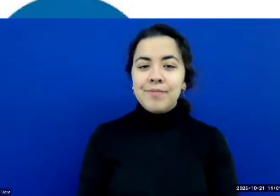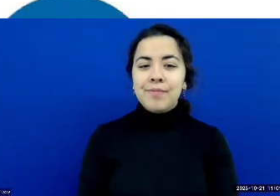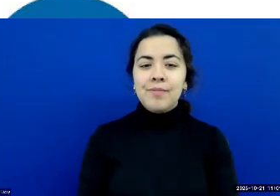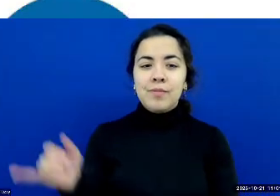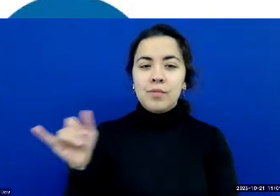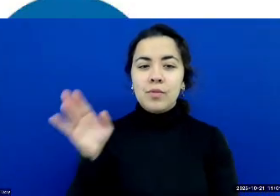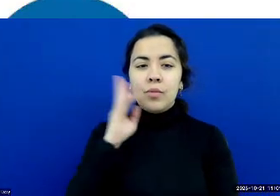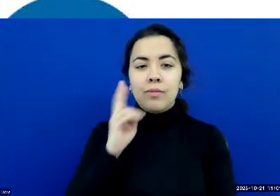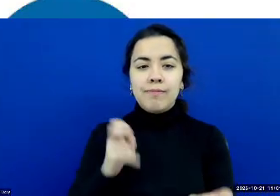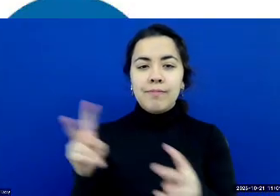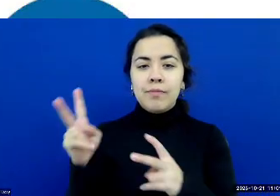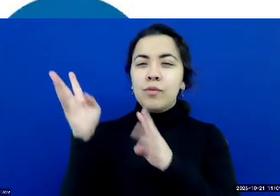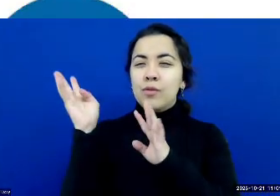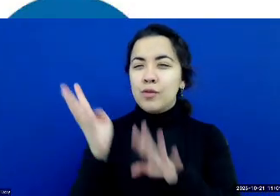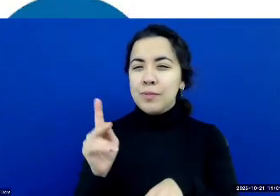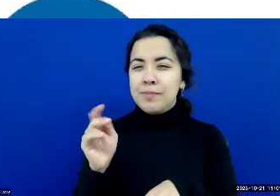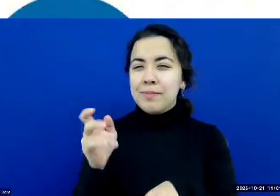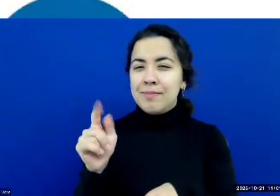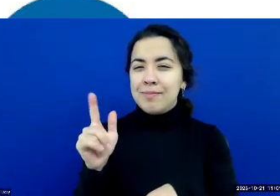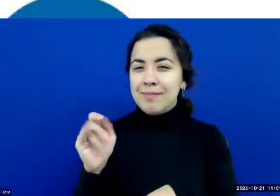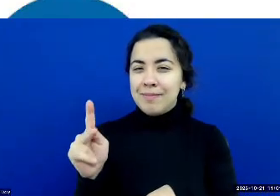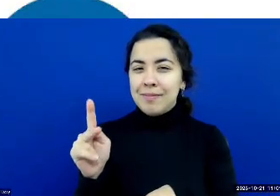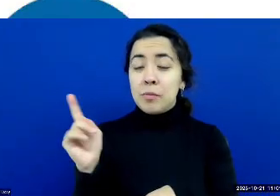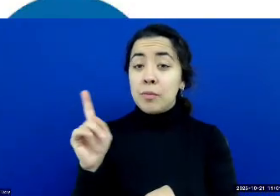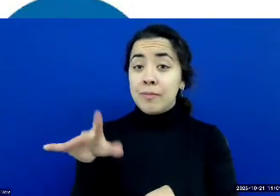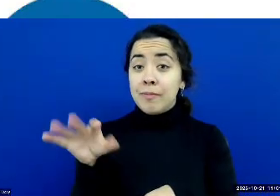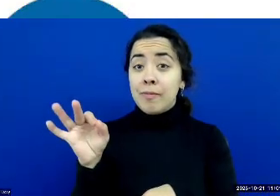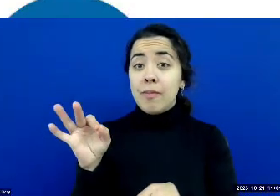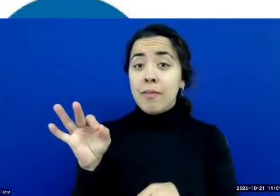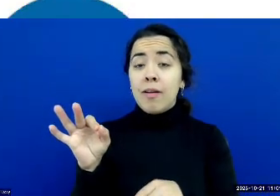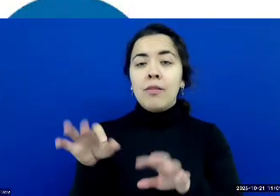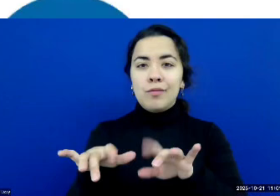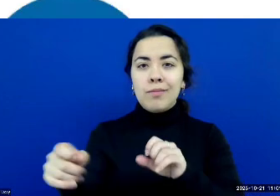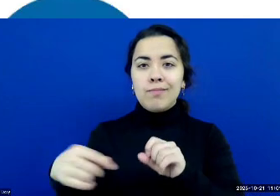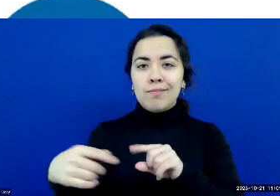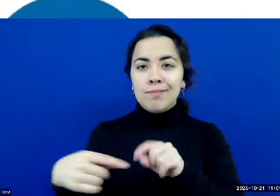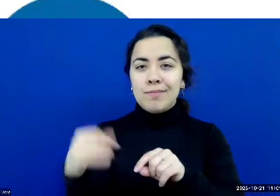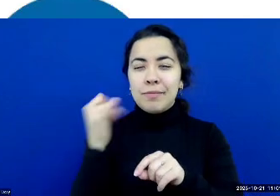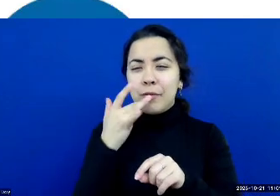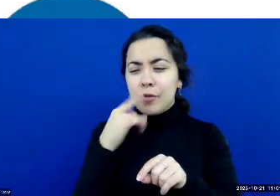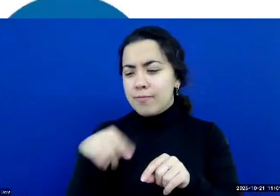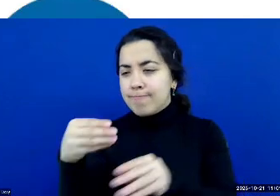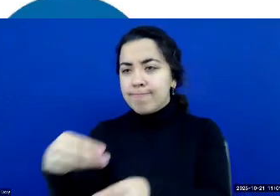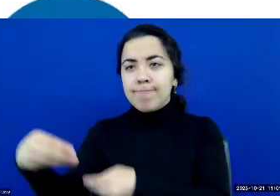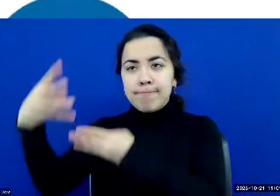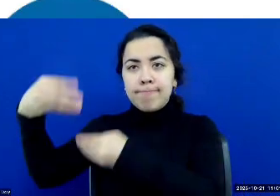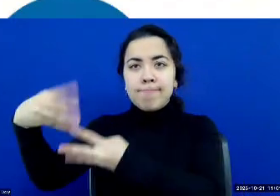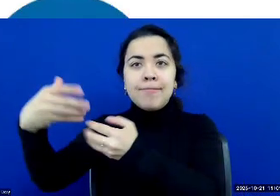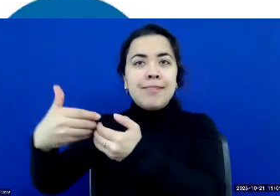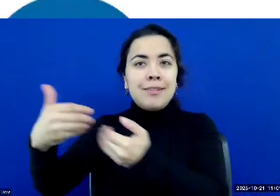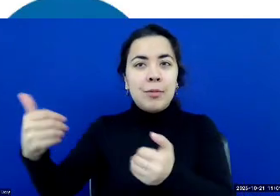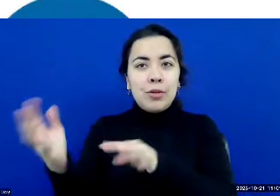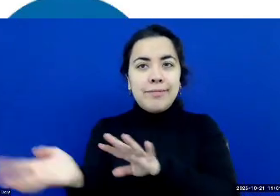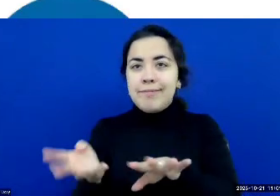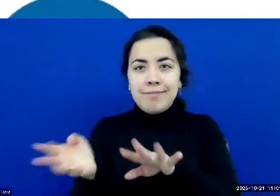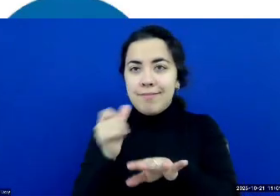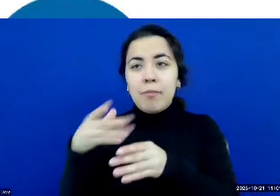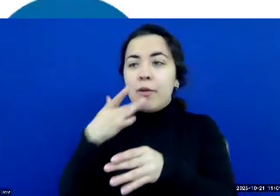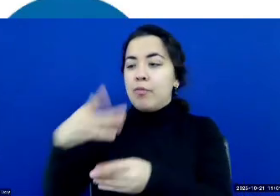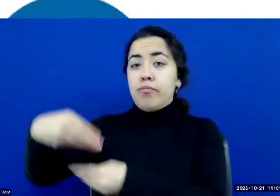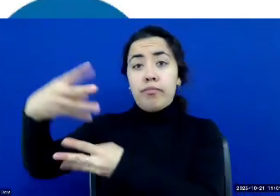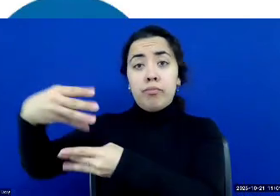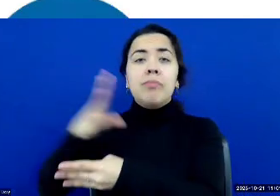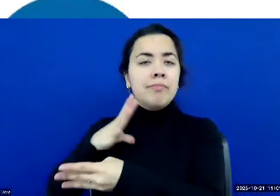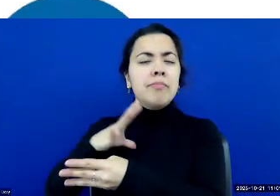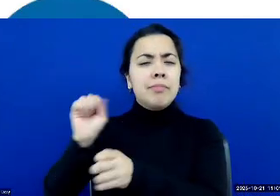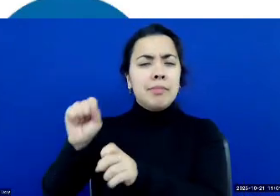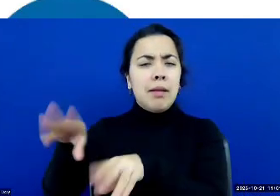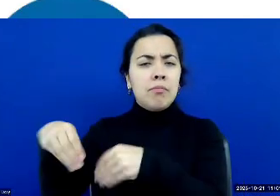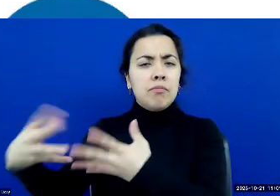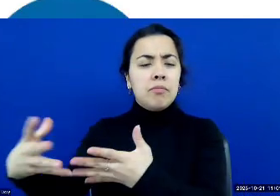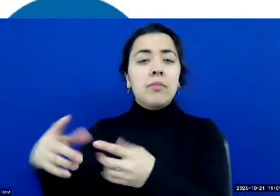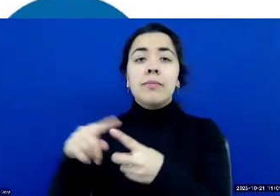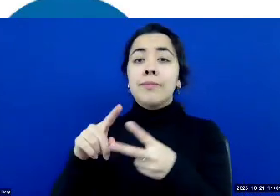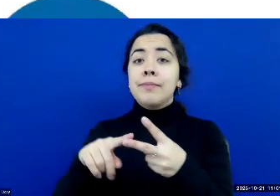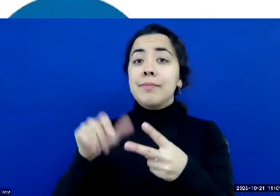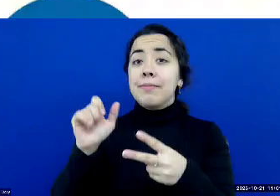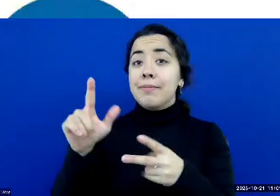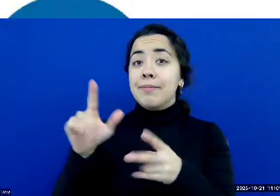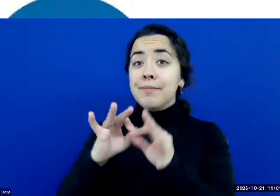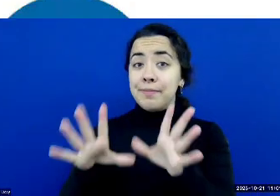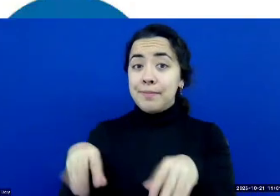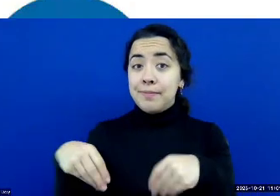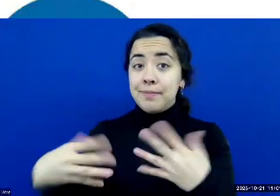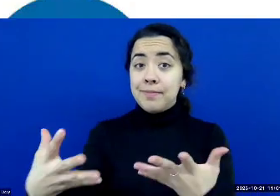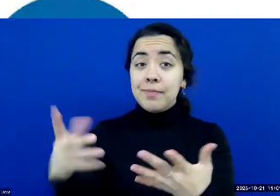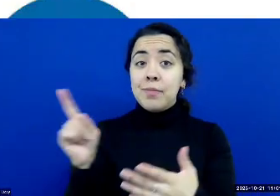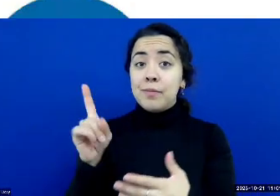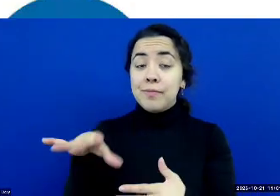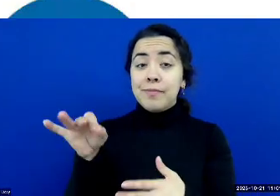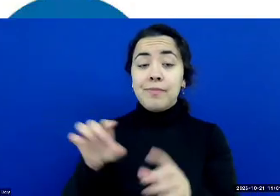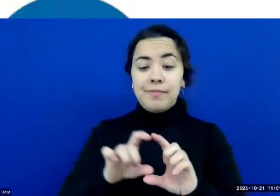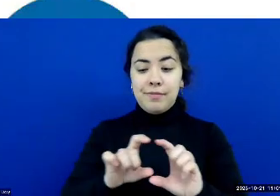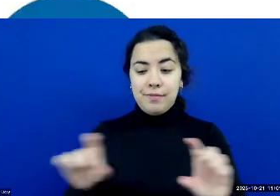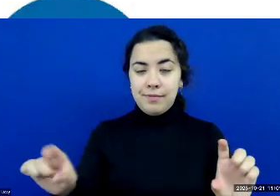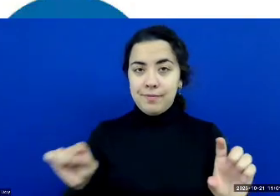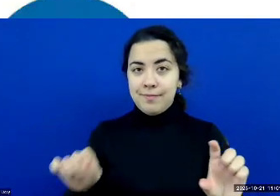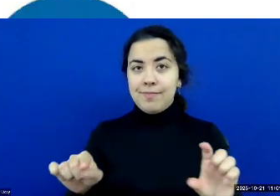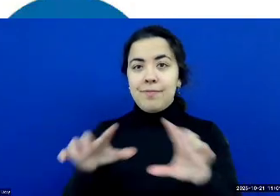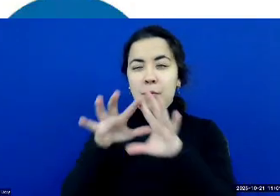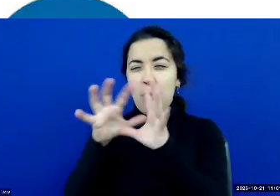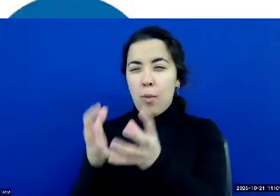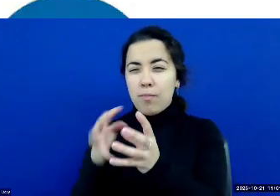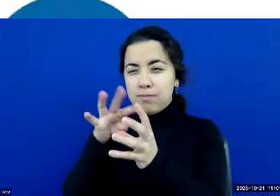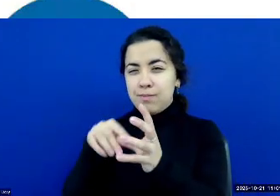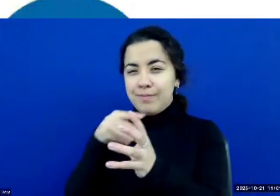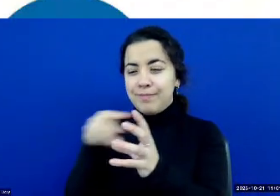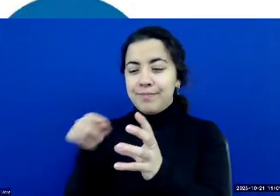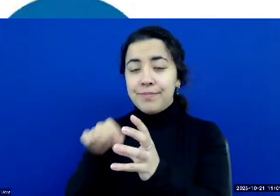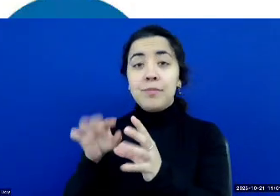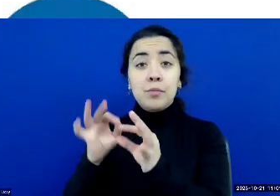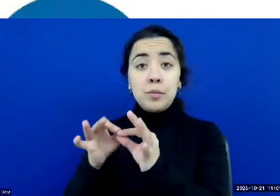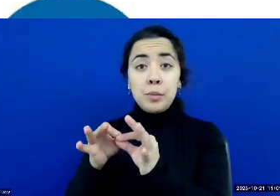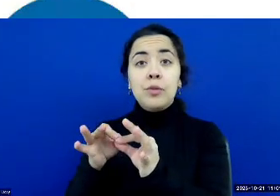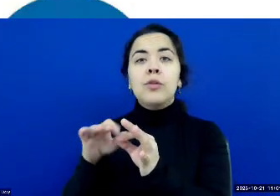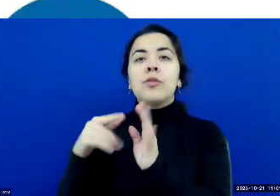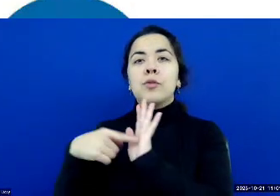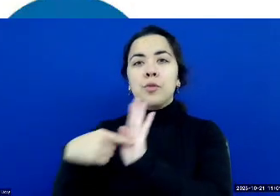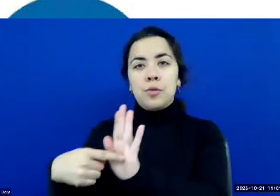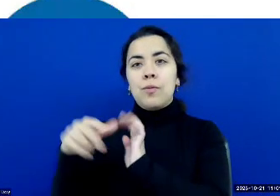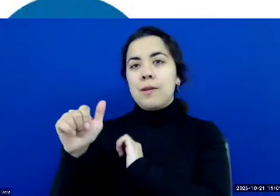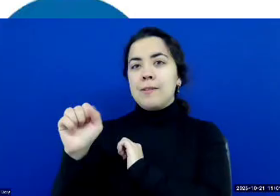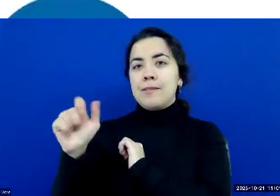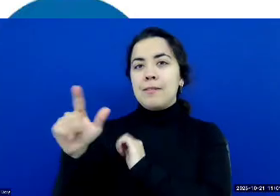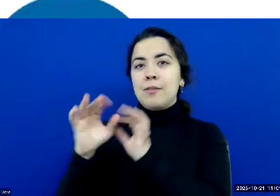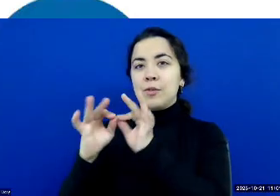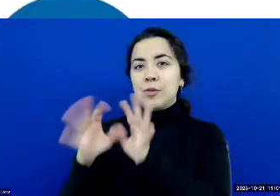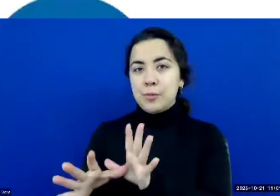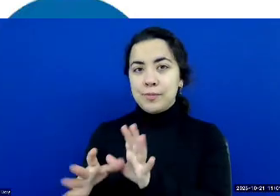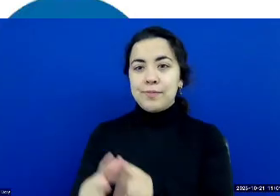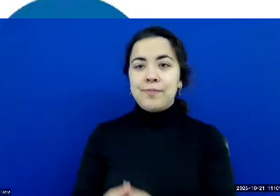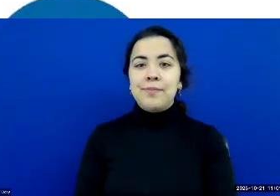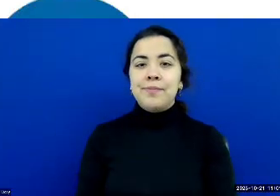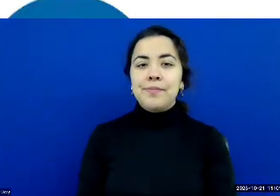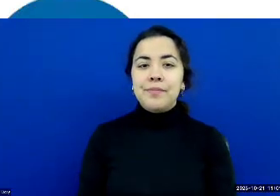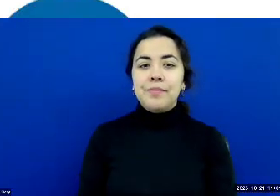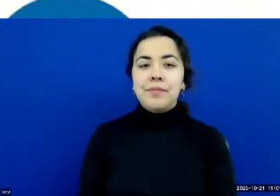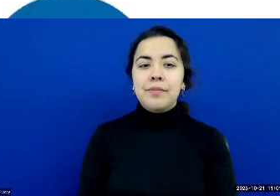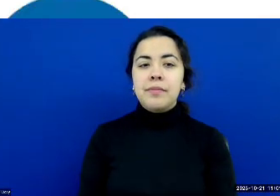Rachel Paul, IAAP: And we will also be posting stream text links in the chat if you prefer to view your captions that way. We also have American Sign Language interpretation provided. You can select the interpretation icon at the bottom of your screen to start interpretation.